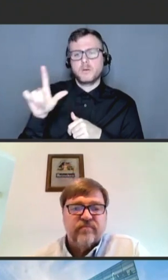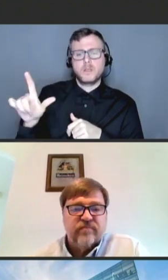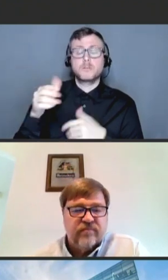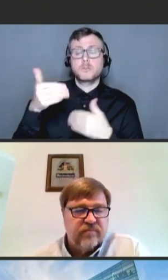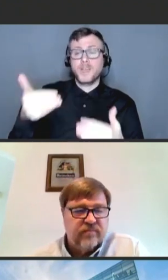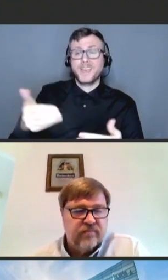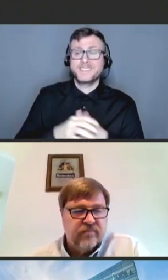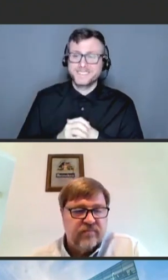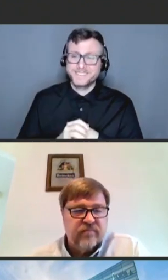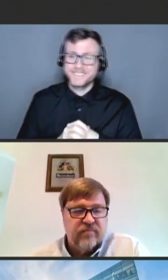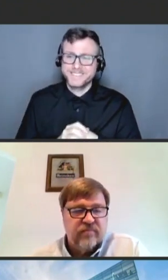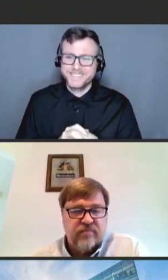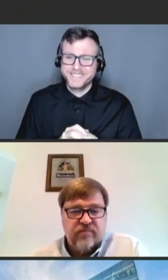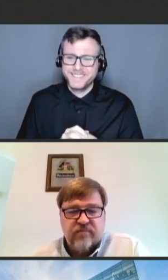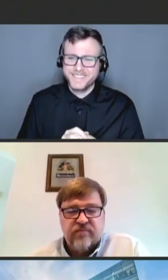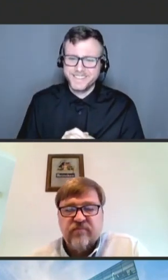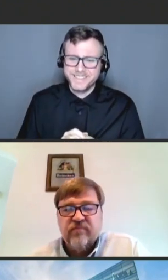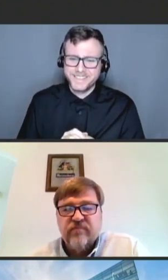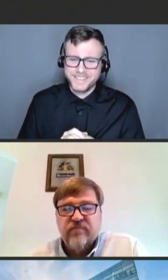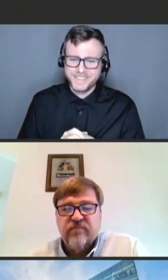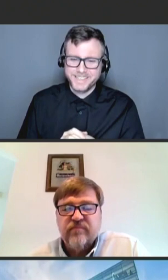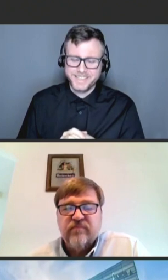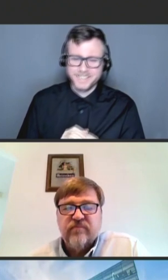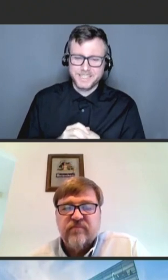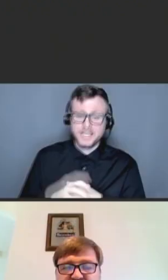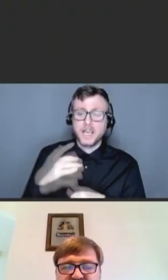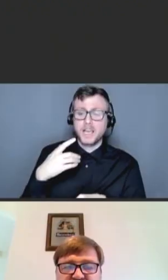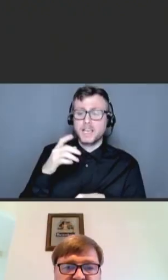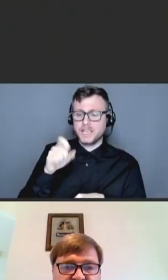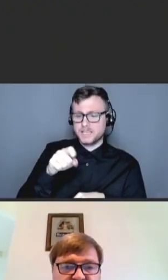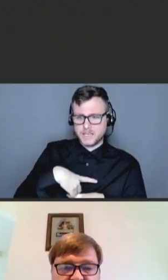Molly Howell: Yeah, hi. I think this is going to be a great report.